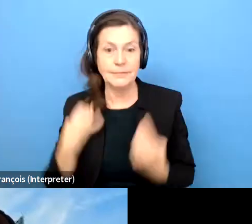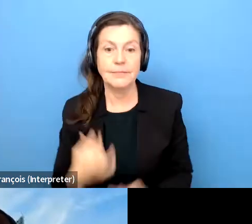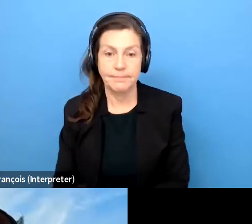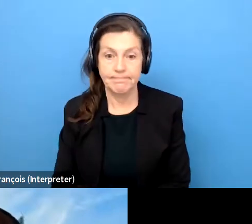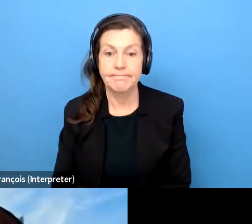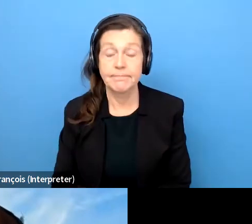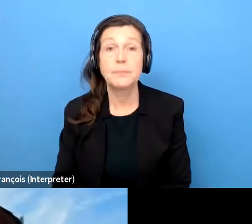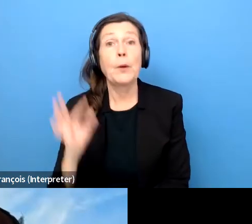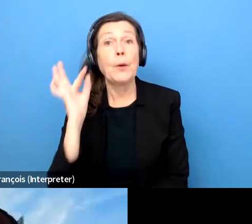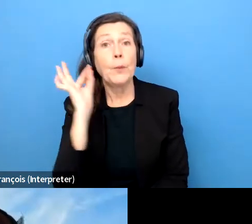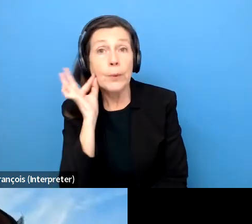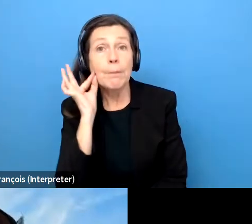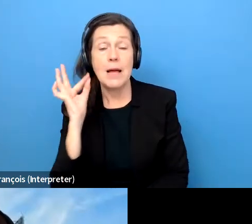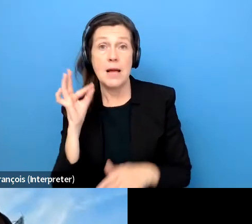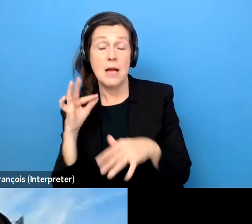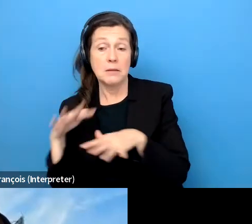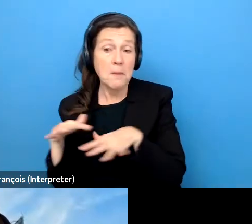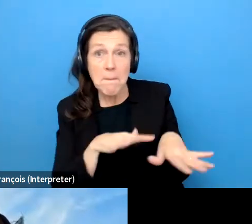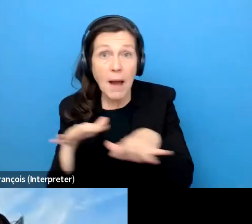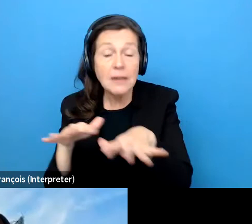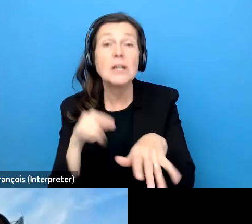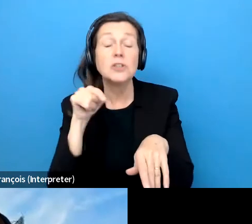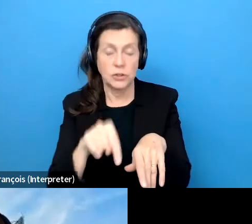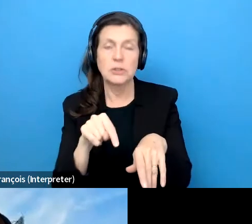Women and migration, and unaccompanied minors also constitute